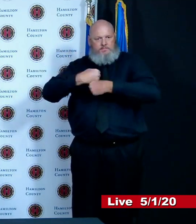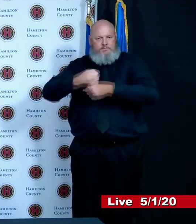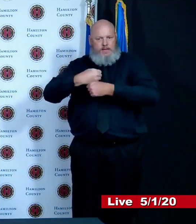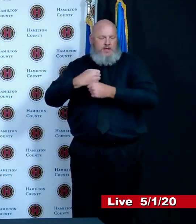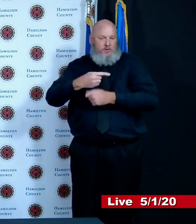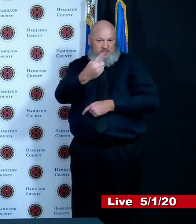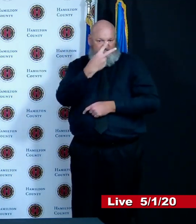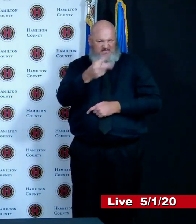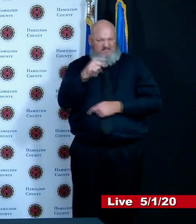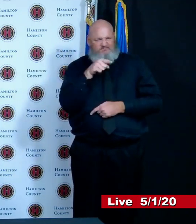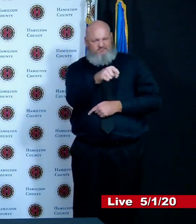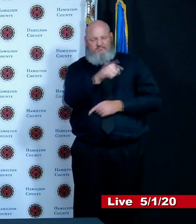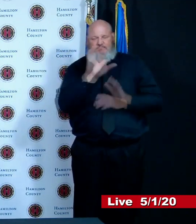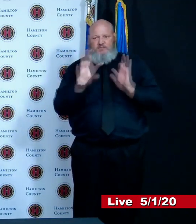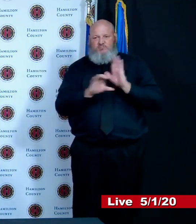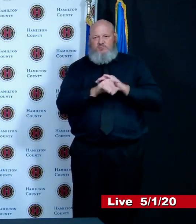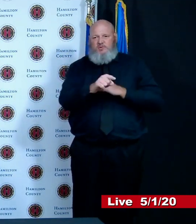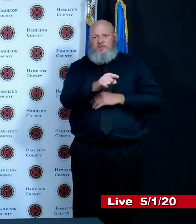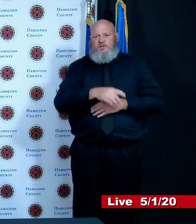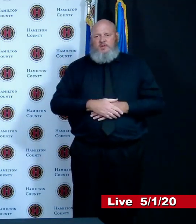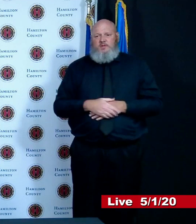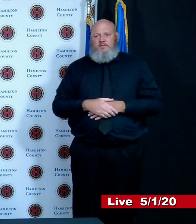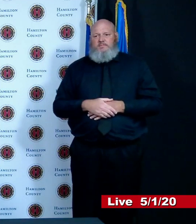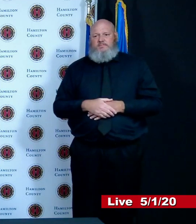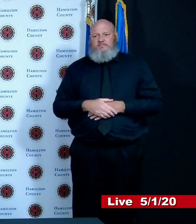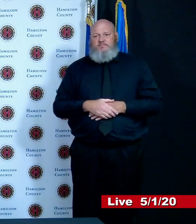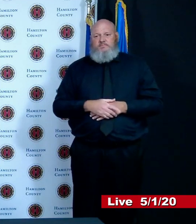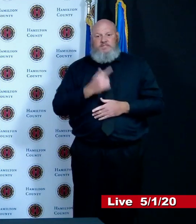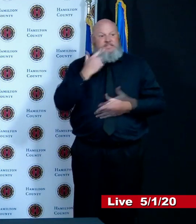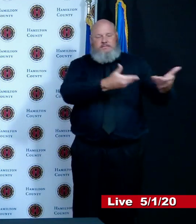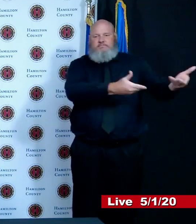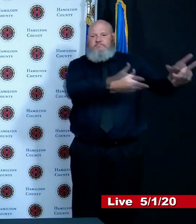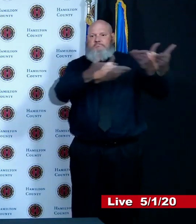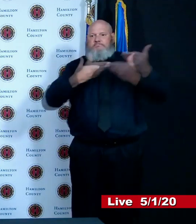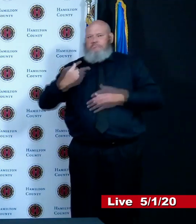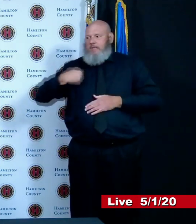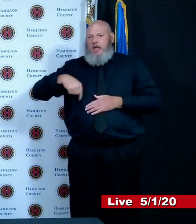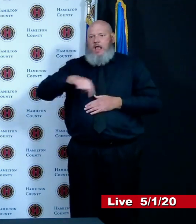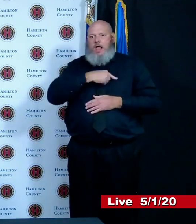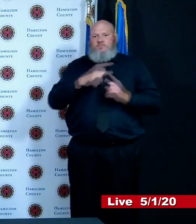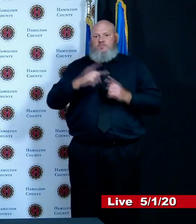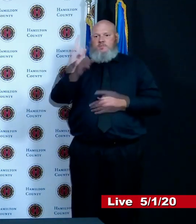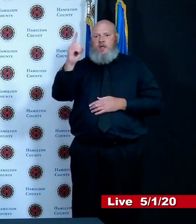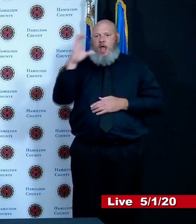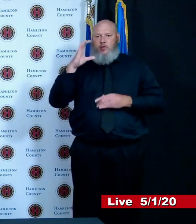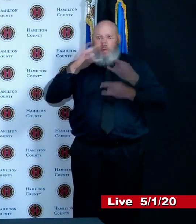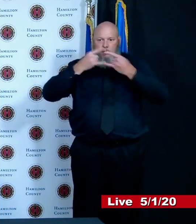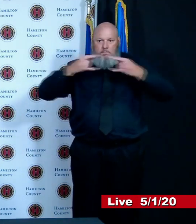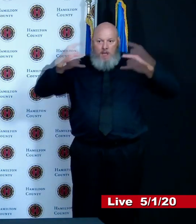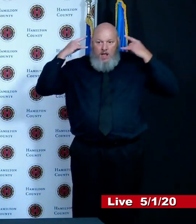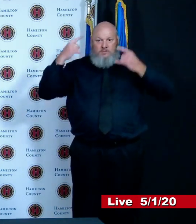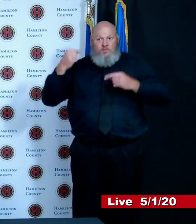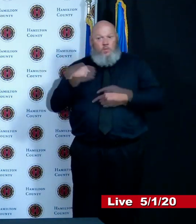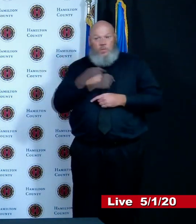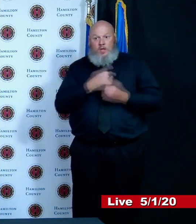these delivered I actually went to Rose's house and picked him up on the porch we delivered them to JFS so thank you